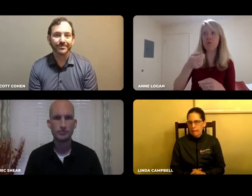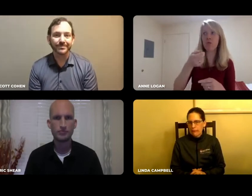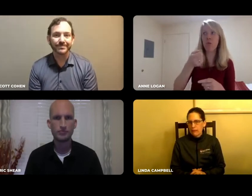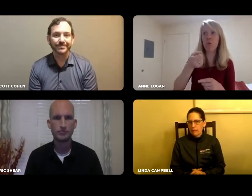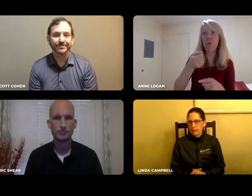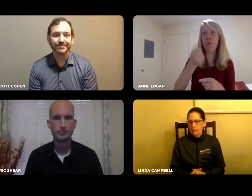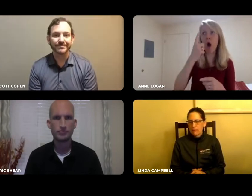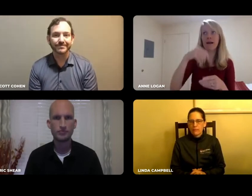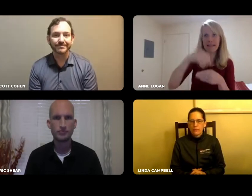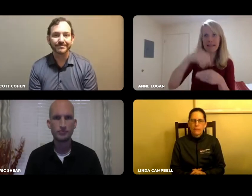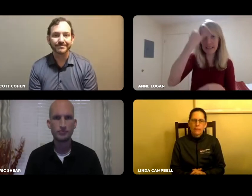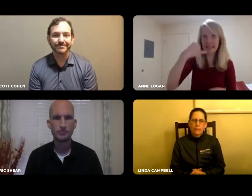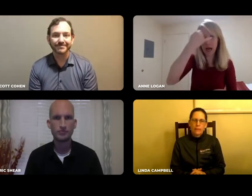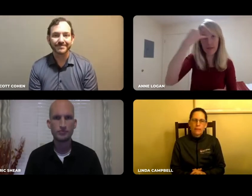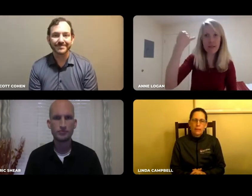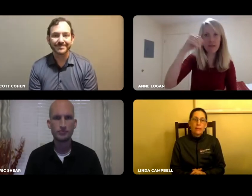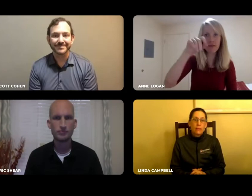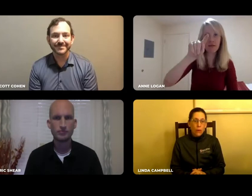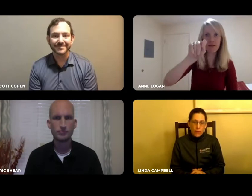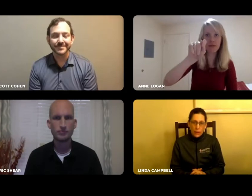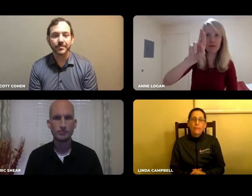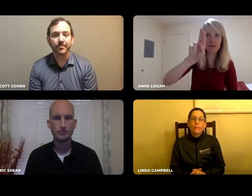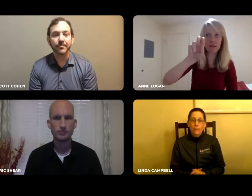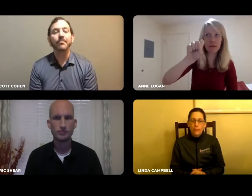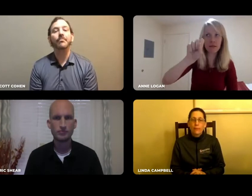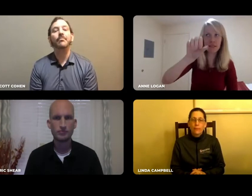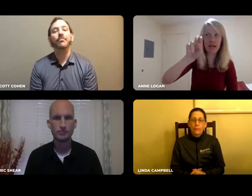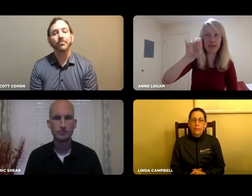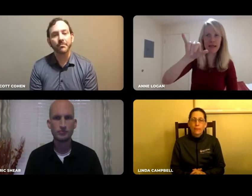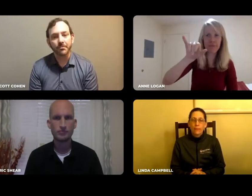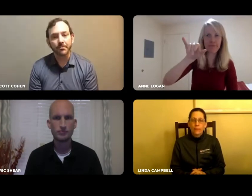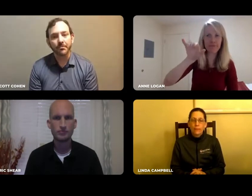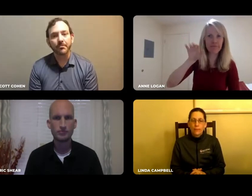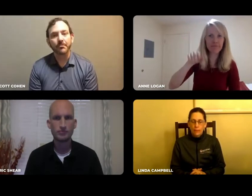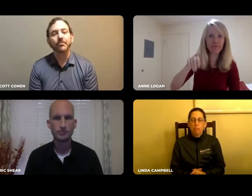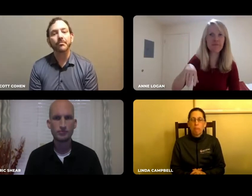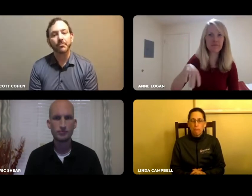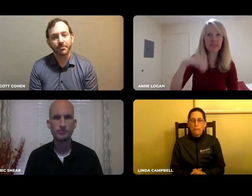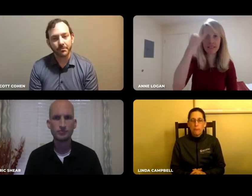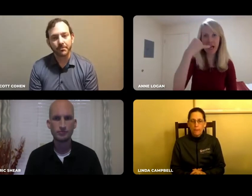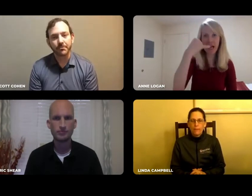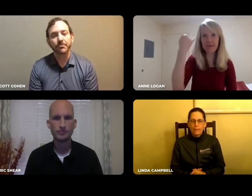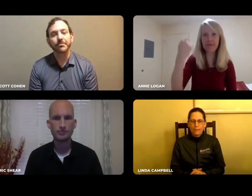One deaf owned in Tuscany, Italy.